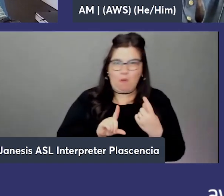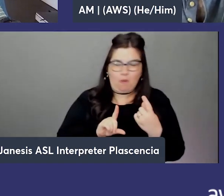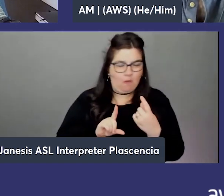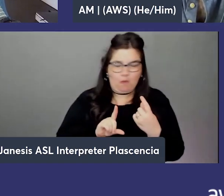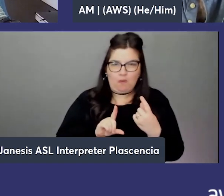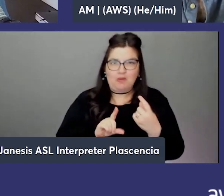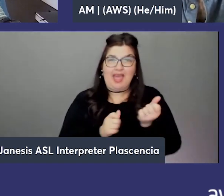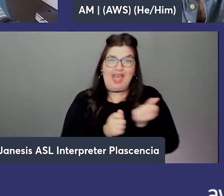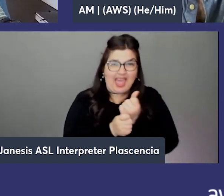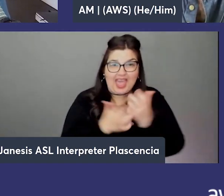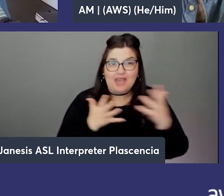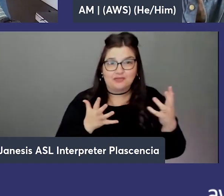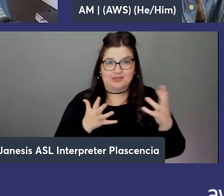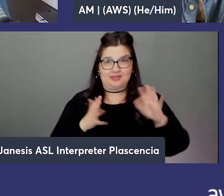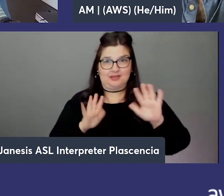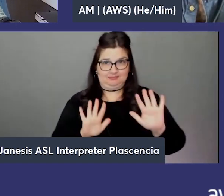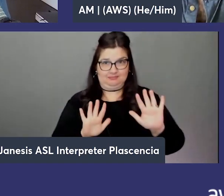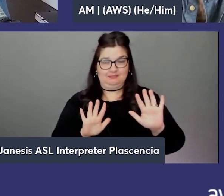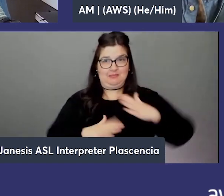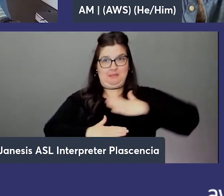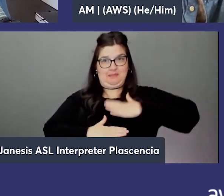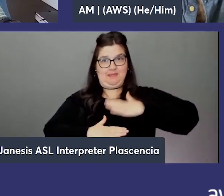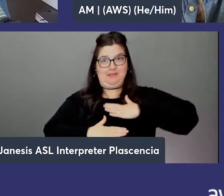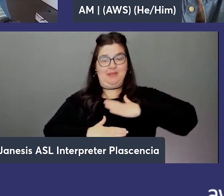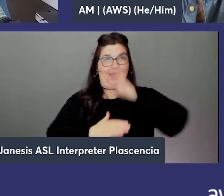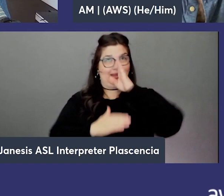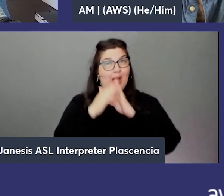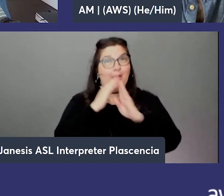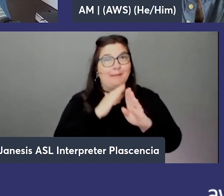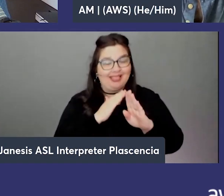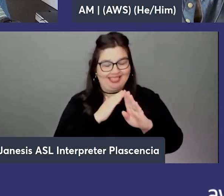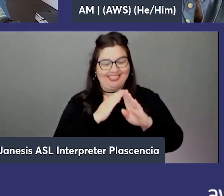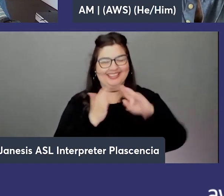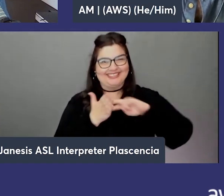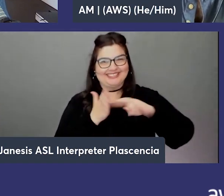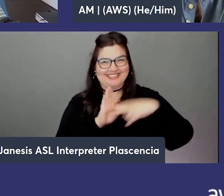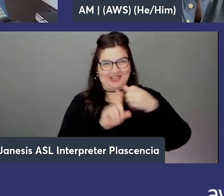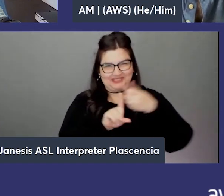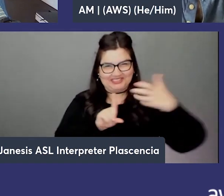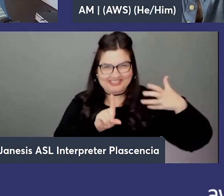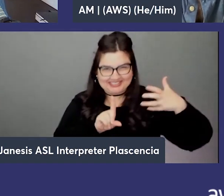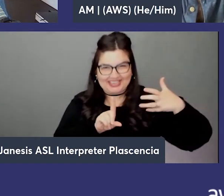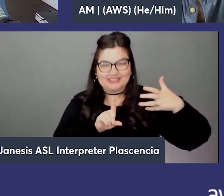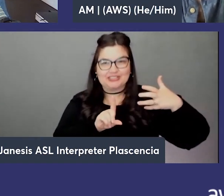At least this is my humble definition. So if you don't build the server, if you don't own it,